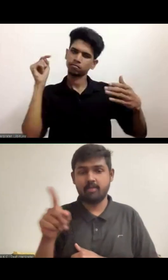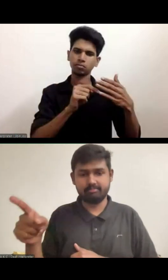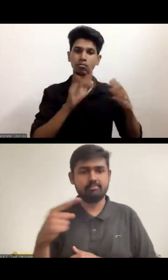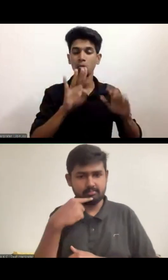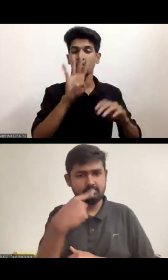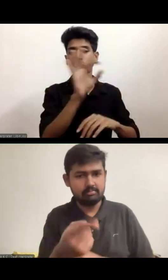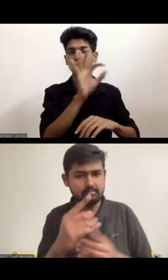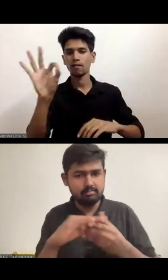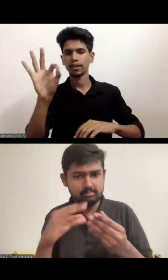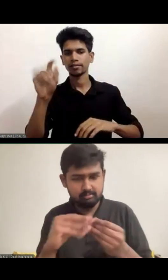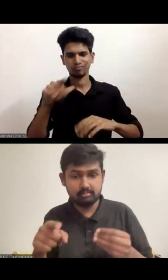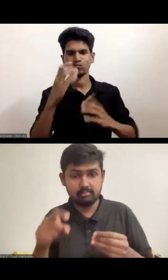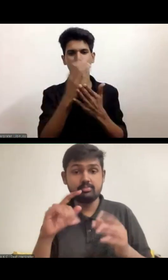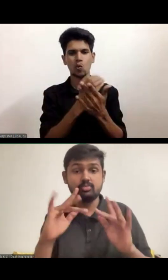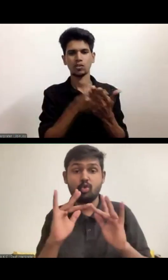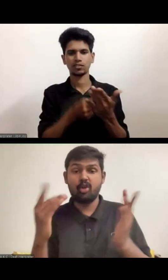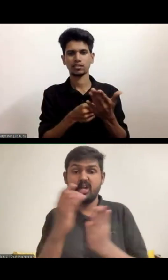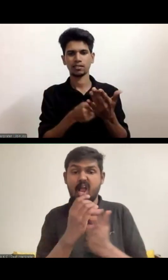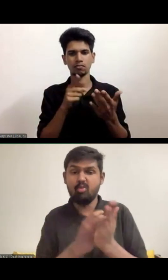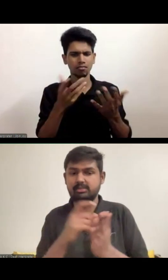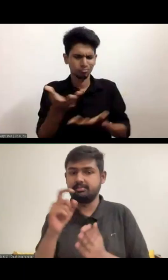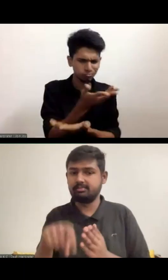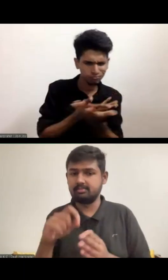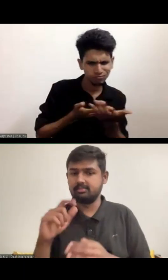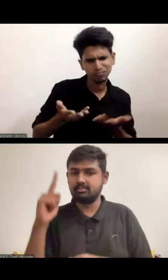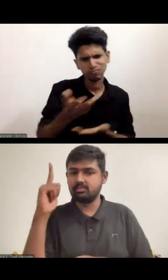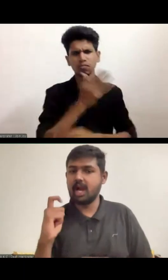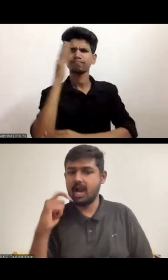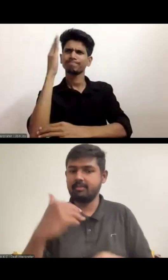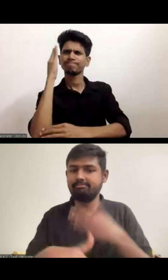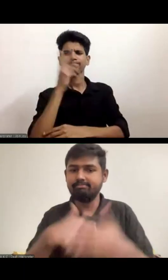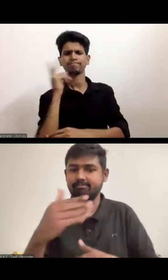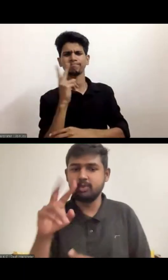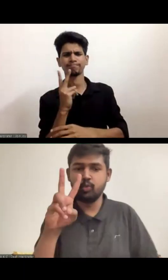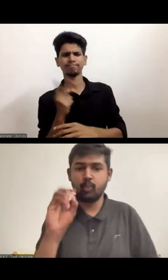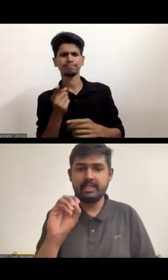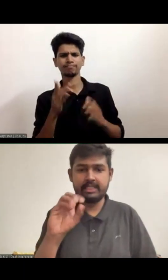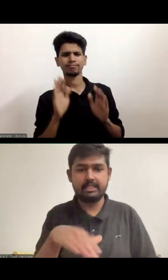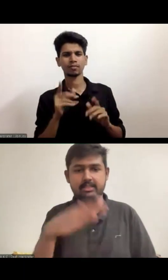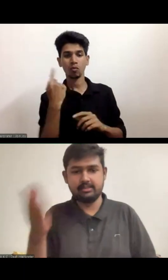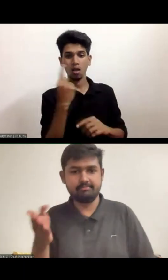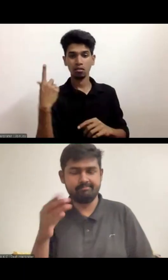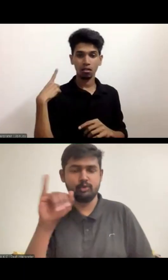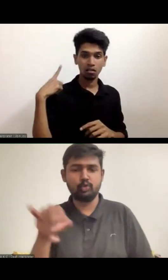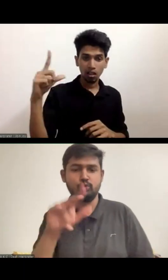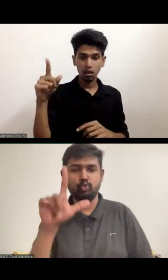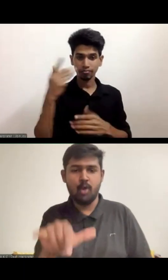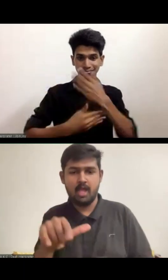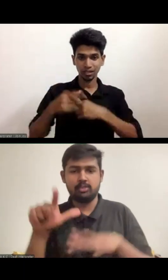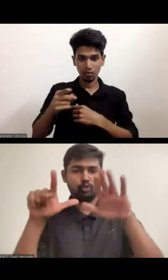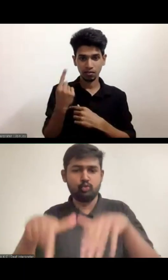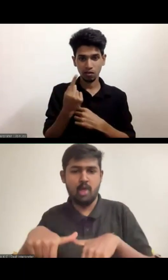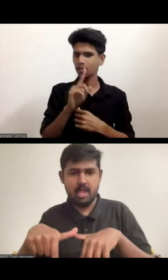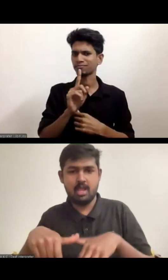And it's not only designed for disability leaders, but also for Internet governance practitioners and